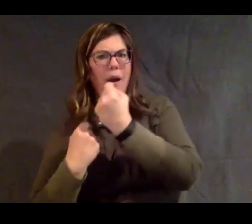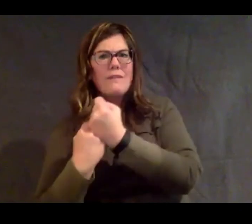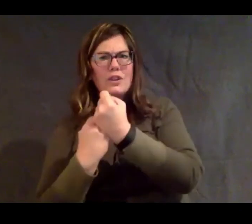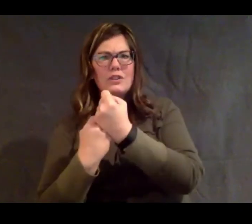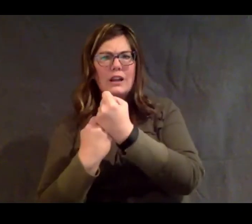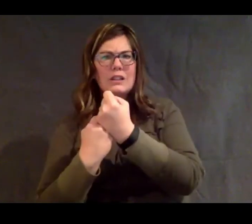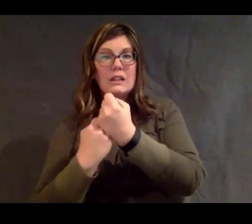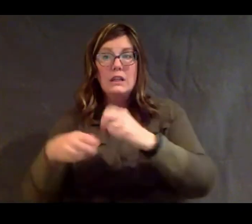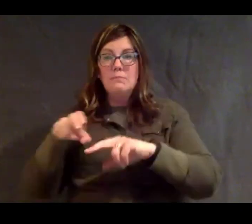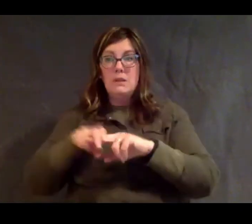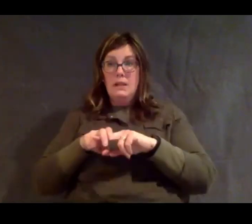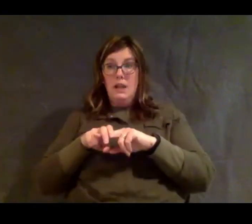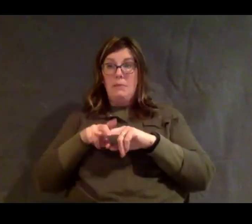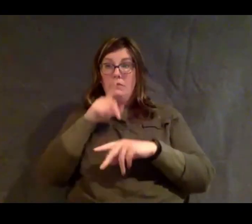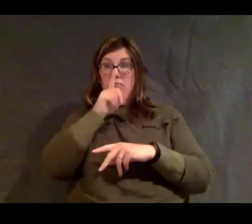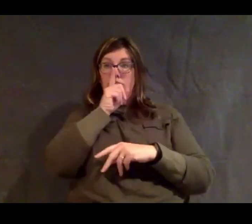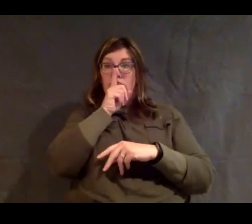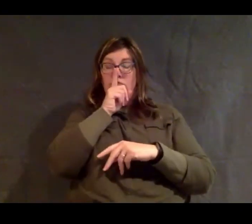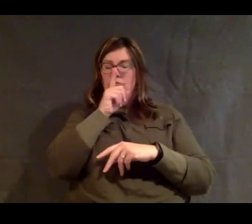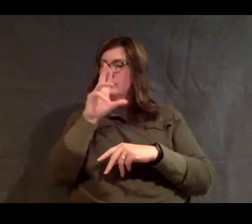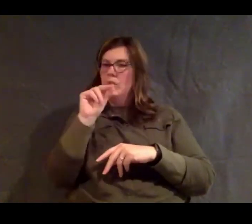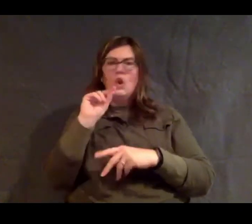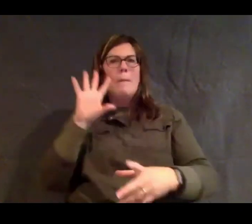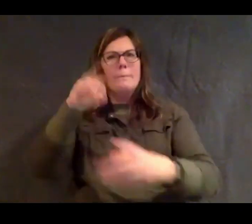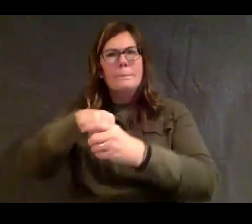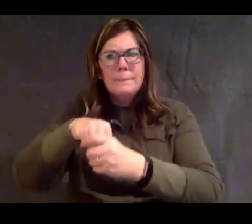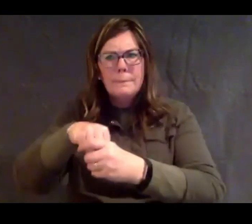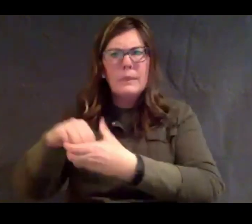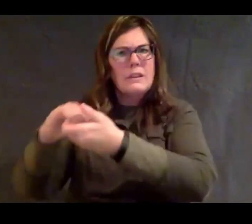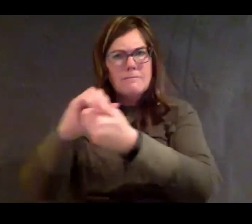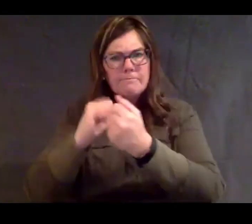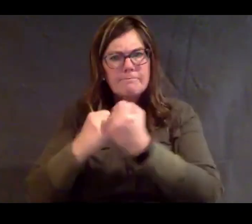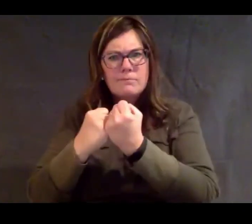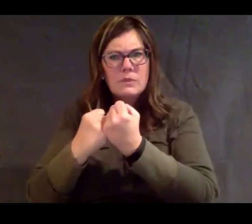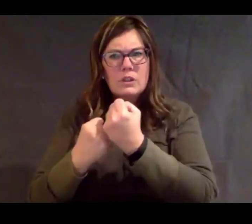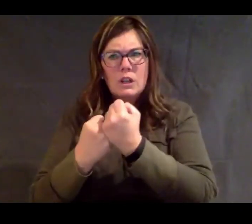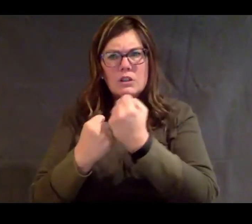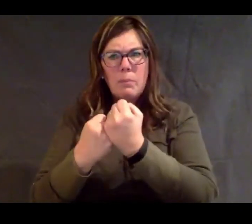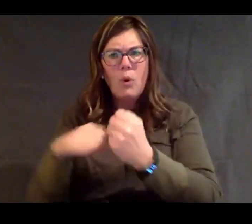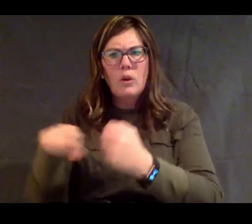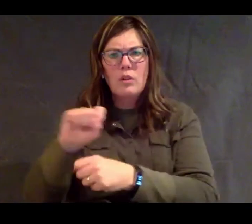the work do the work with us um so are you doing any collaboration with law enforcement and so one